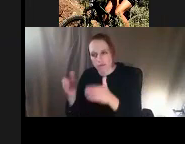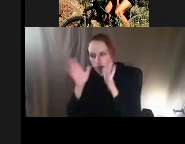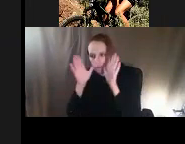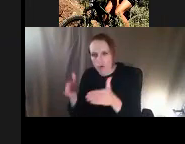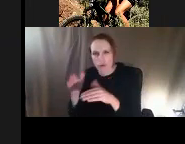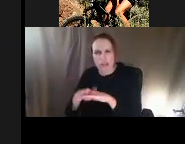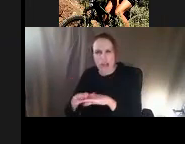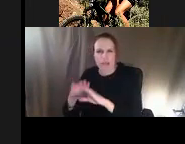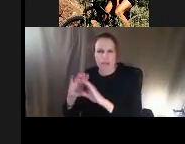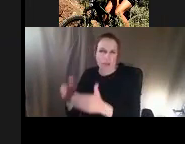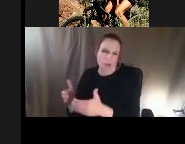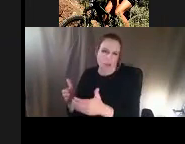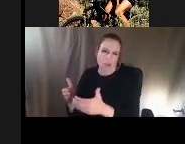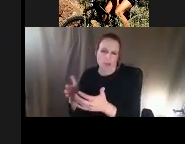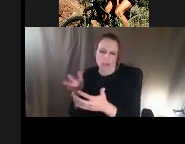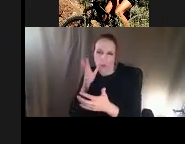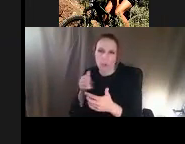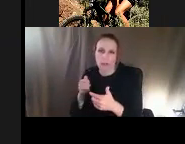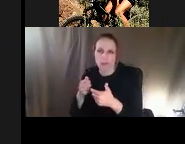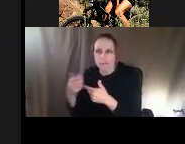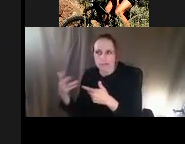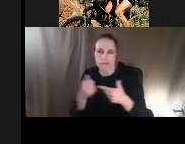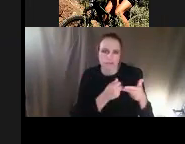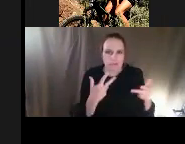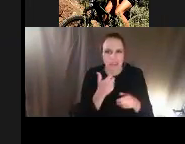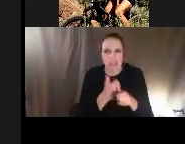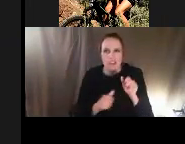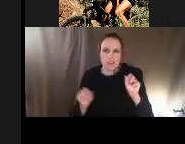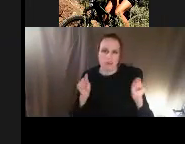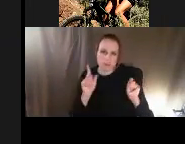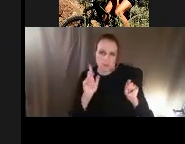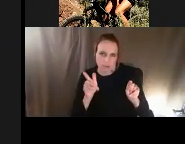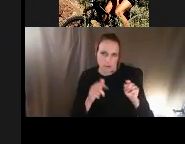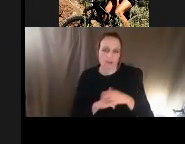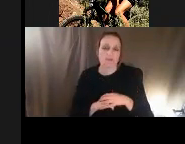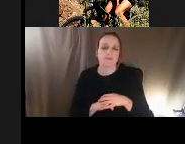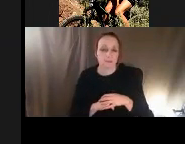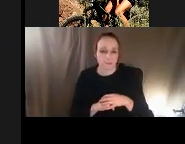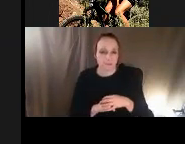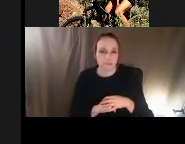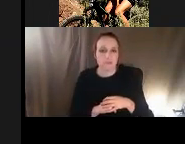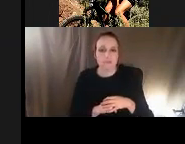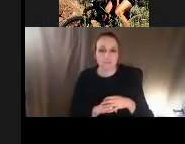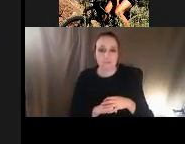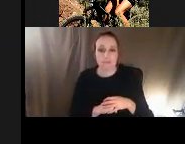And part of this is, moving beyond tolerance